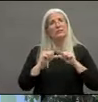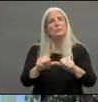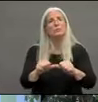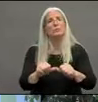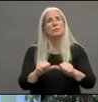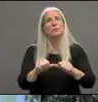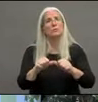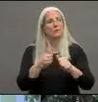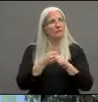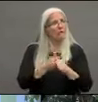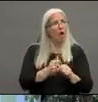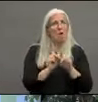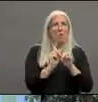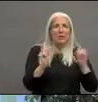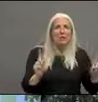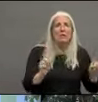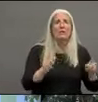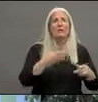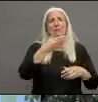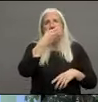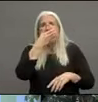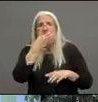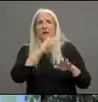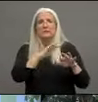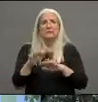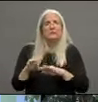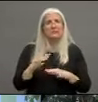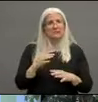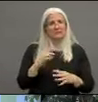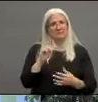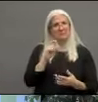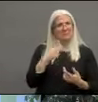Once you test negative, it is not a—it's not permission to party.